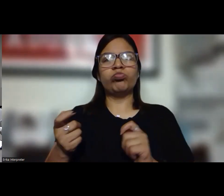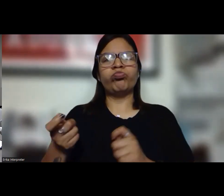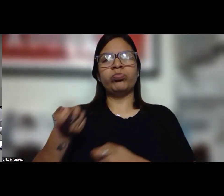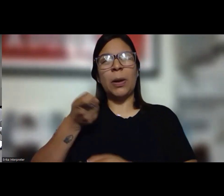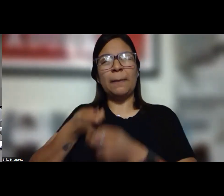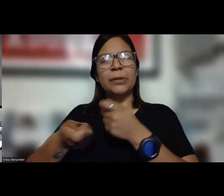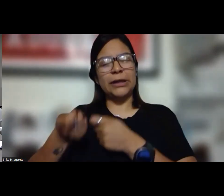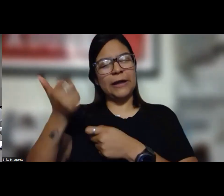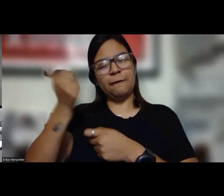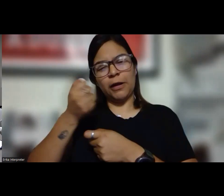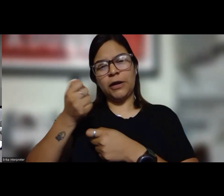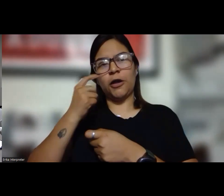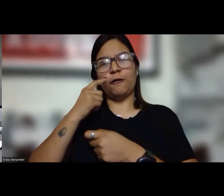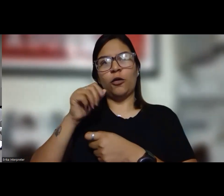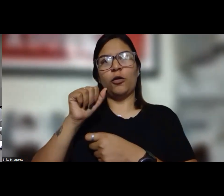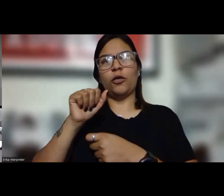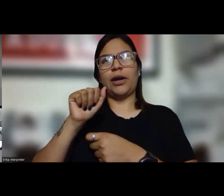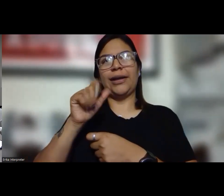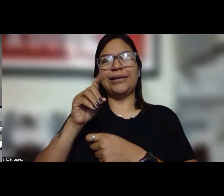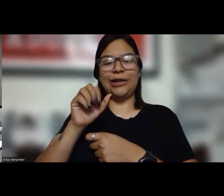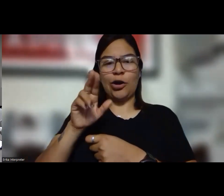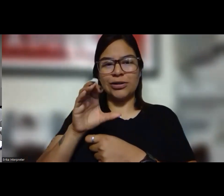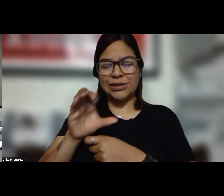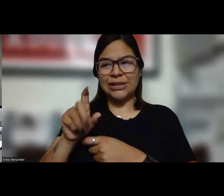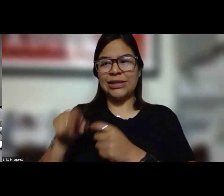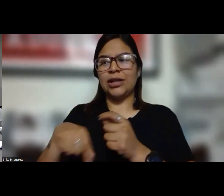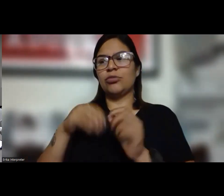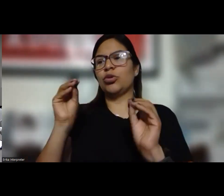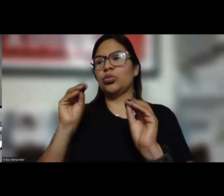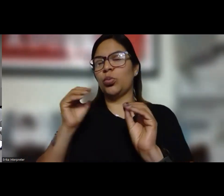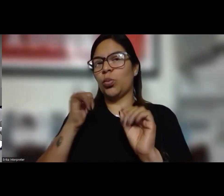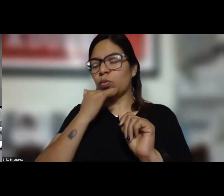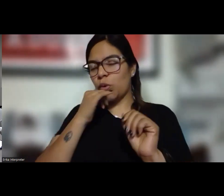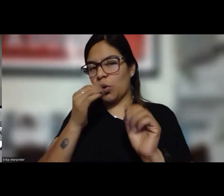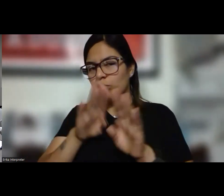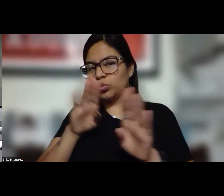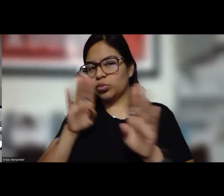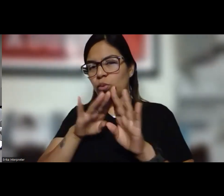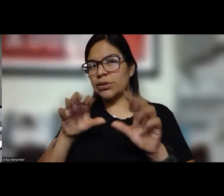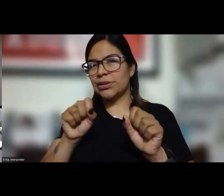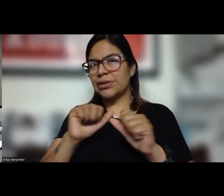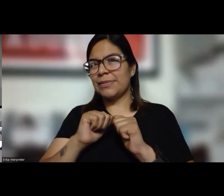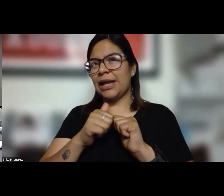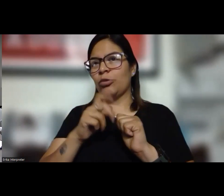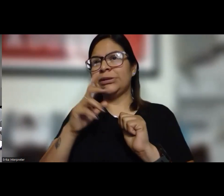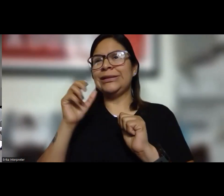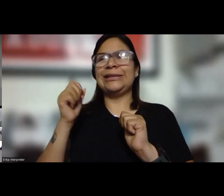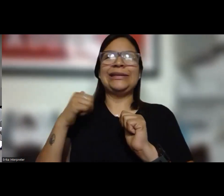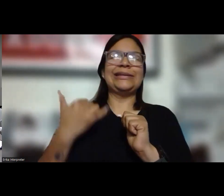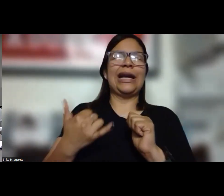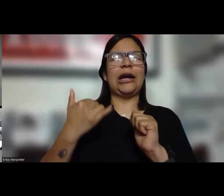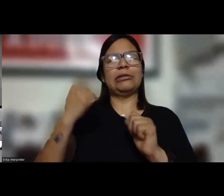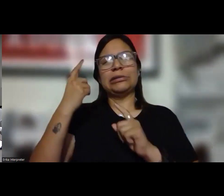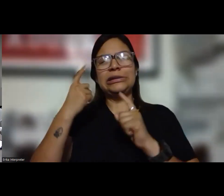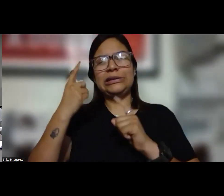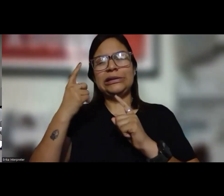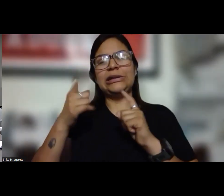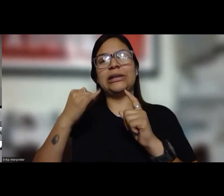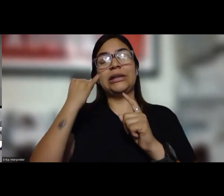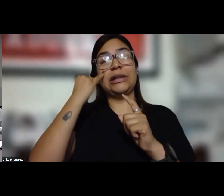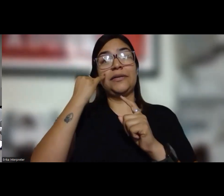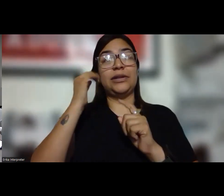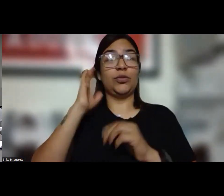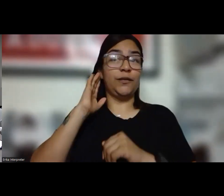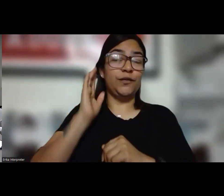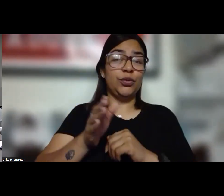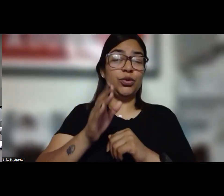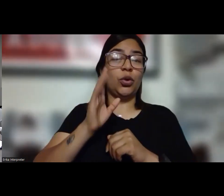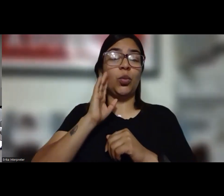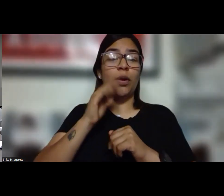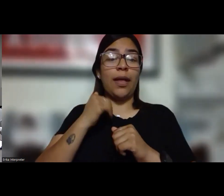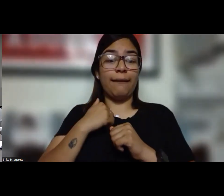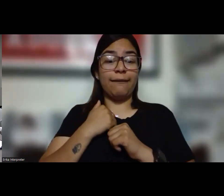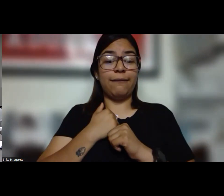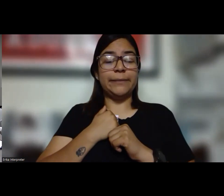know the adrc and broader no wrongo system um I'm wondering in a future um report out uh if that's